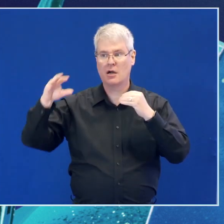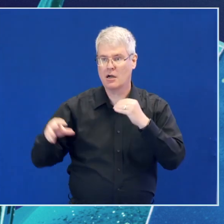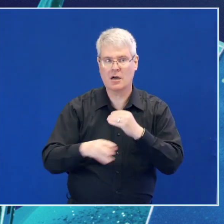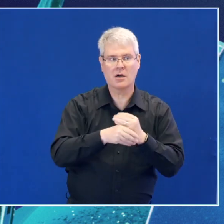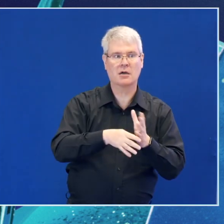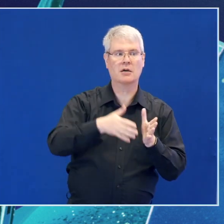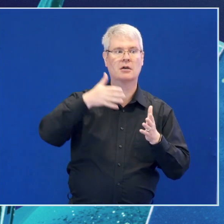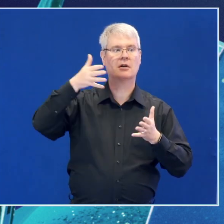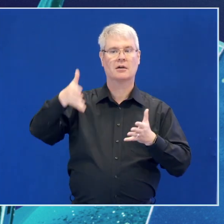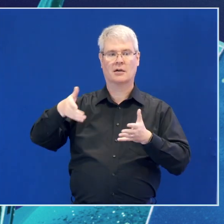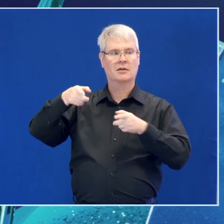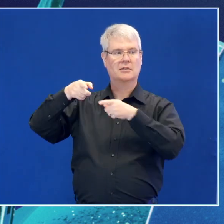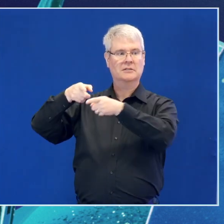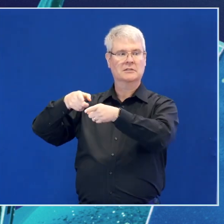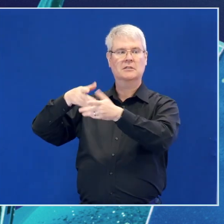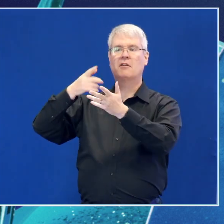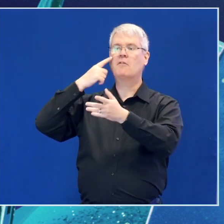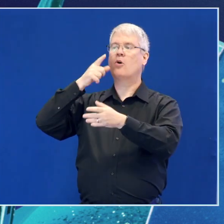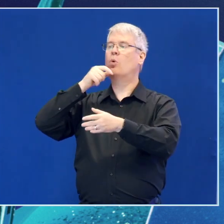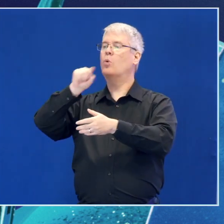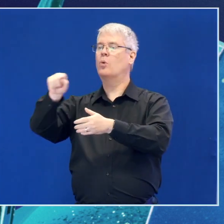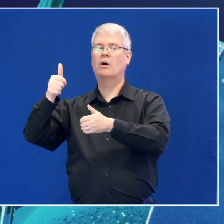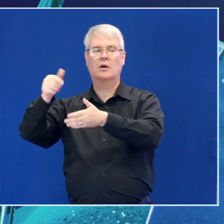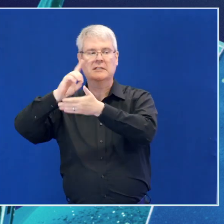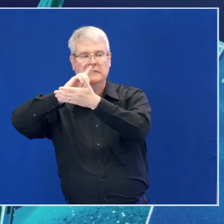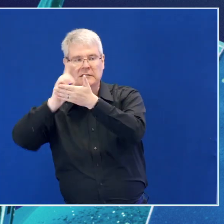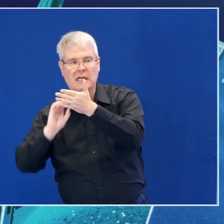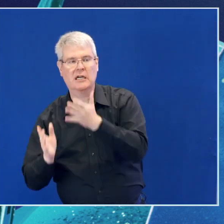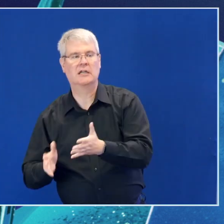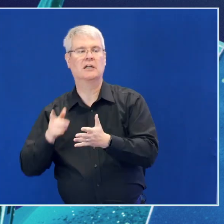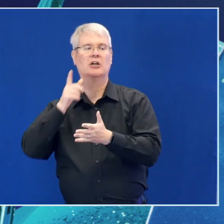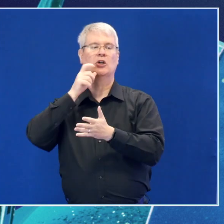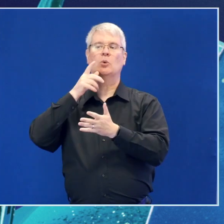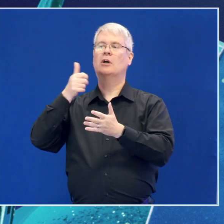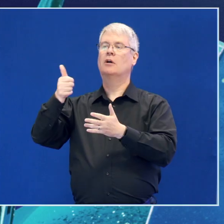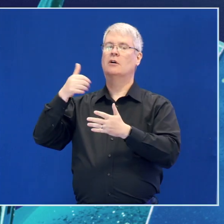for an individual with autism in the space. And so it's been a really exciting journey